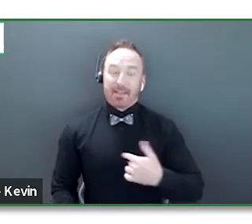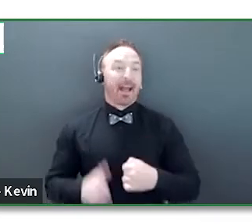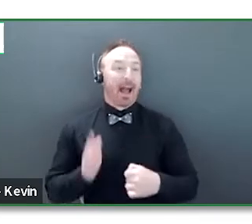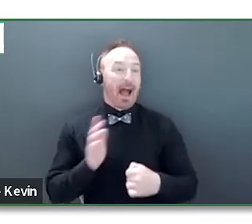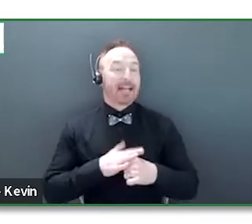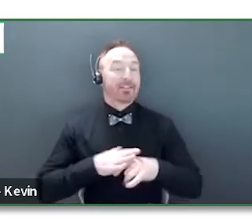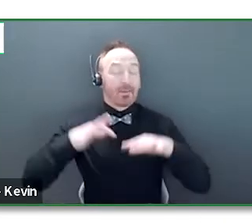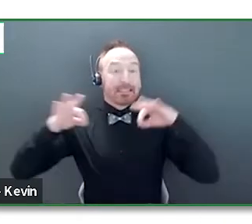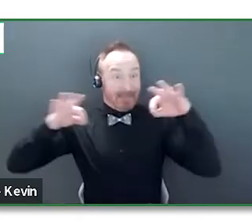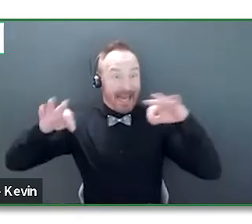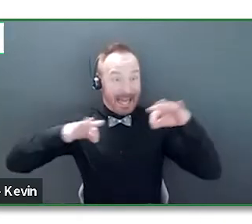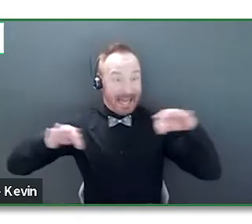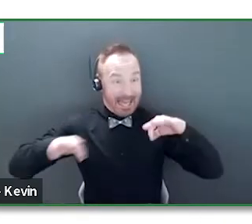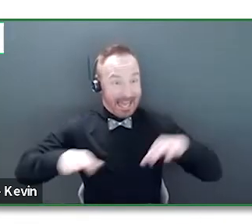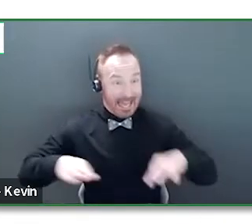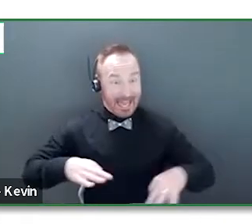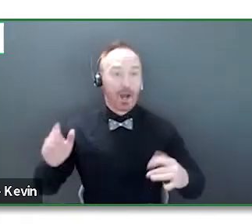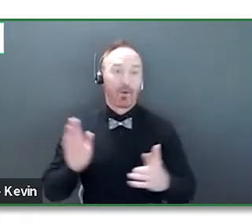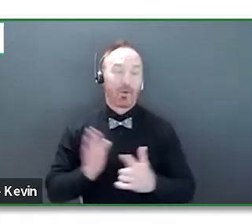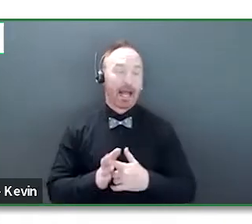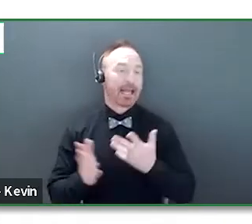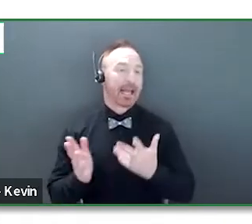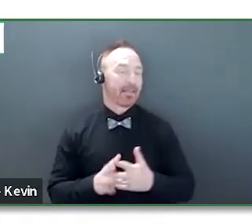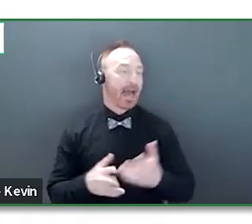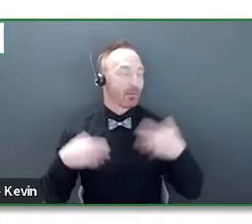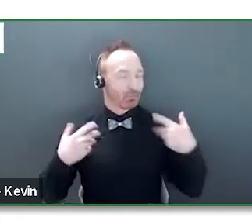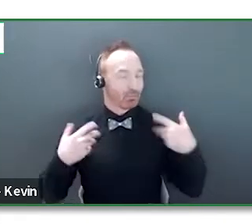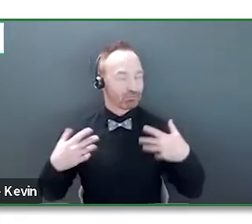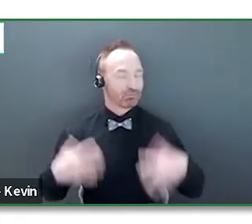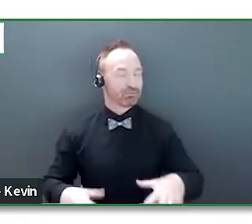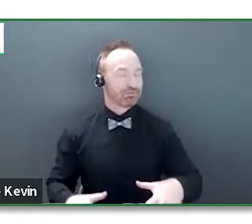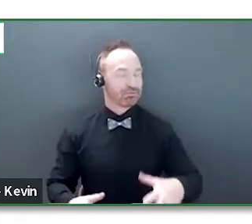It's a lot um for such a small but powerful team.